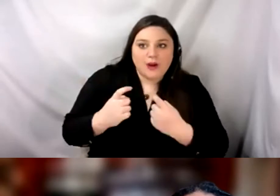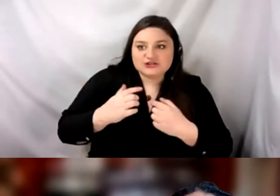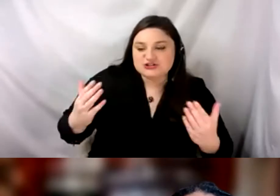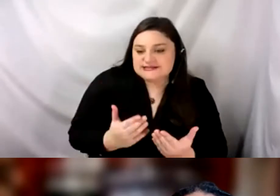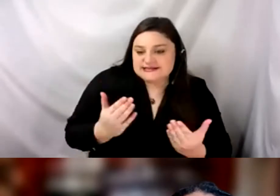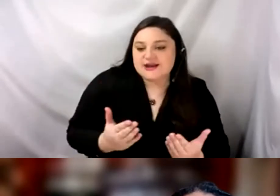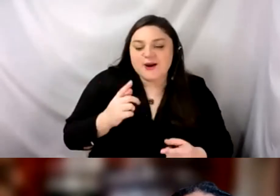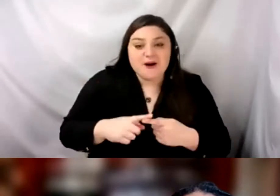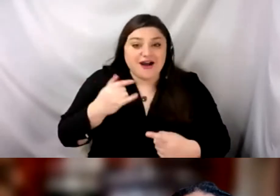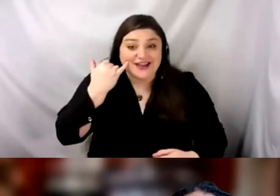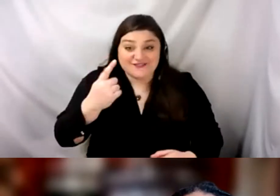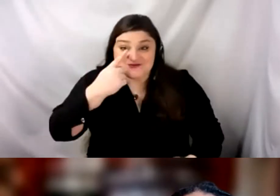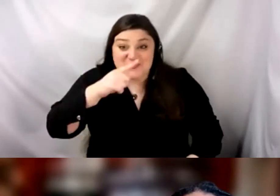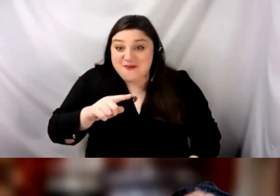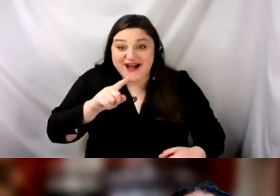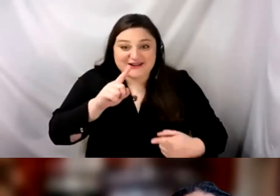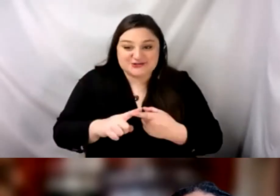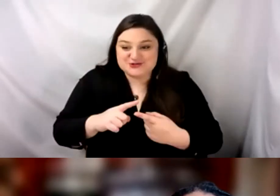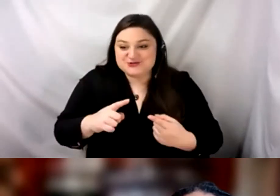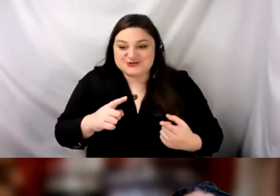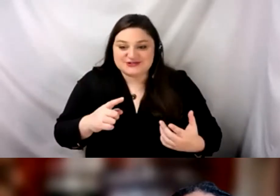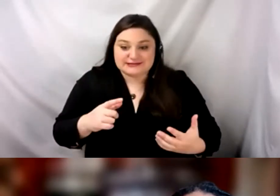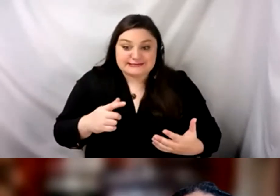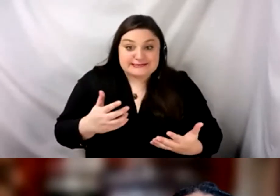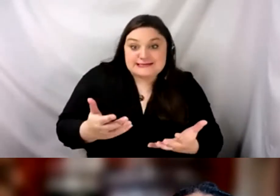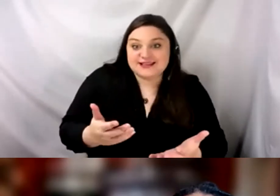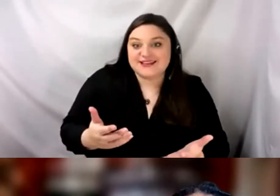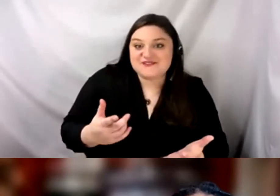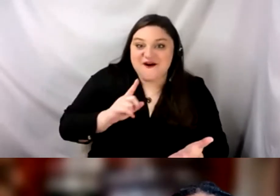I have you in front of me I want to make sure I answer them on behalf of . [GONZALO] Go for it.